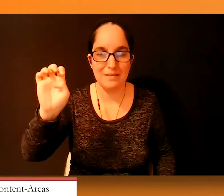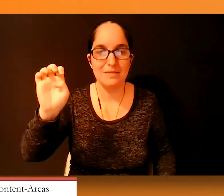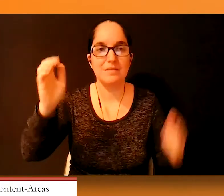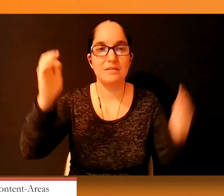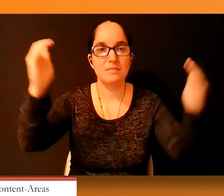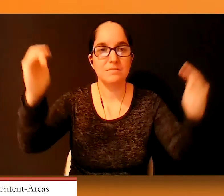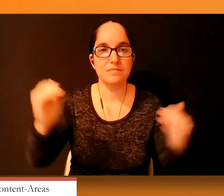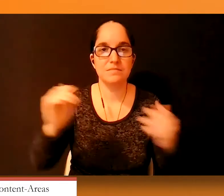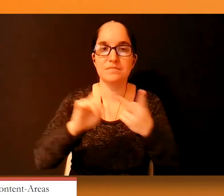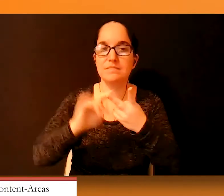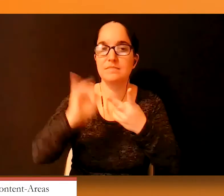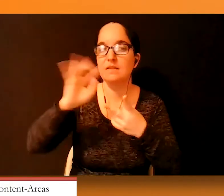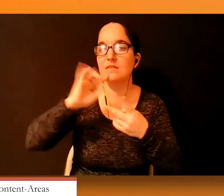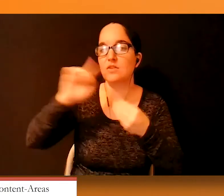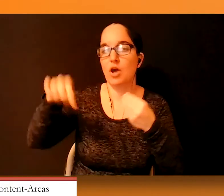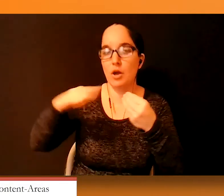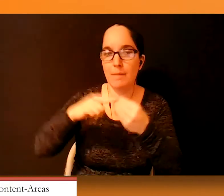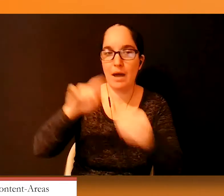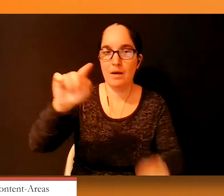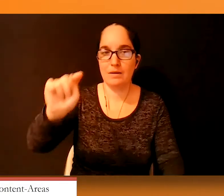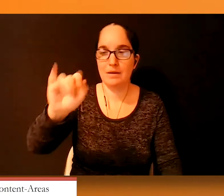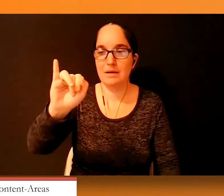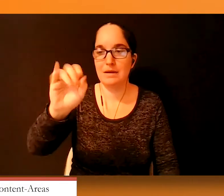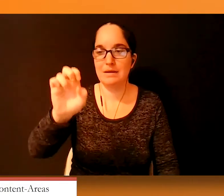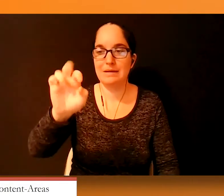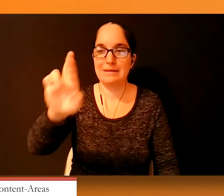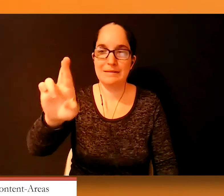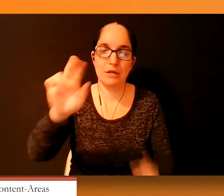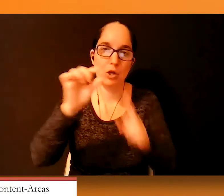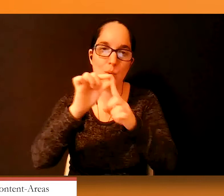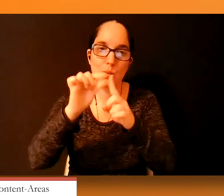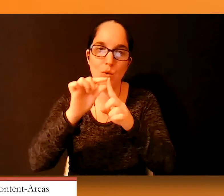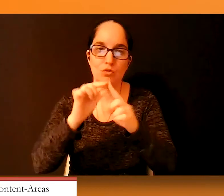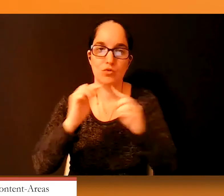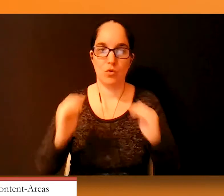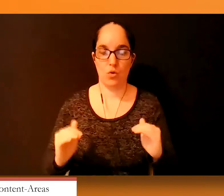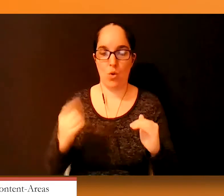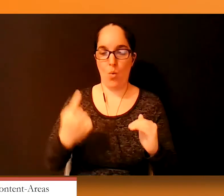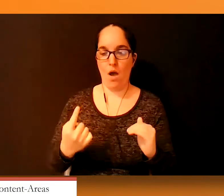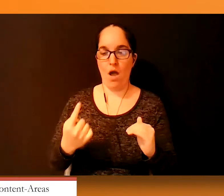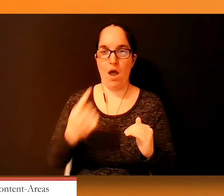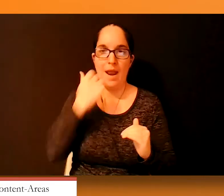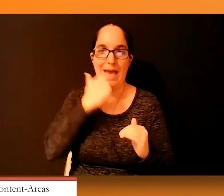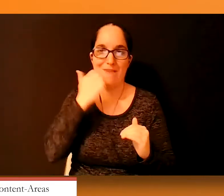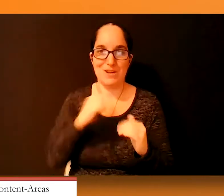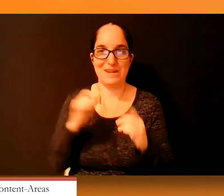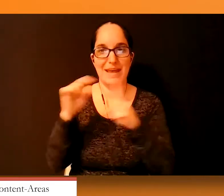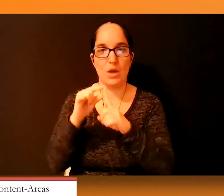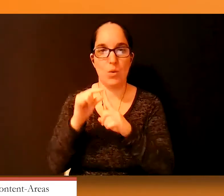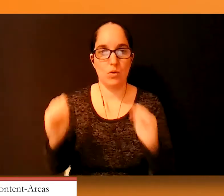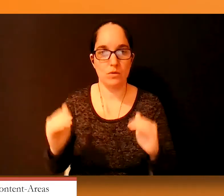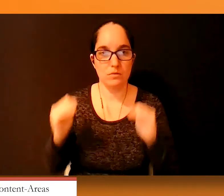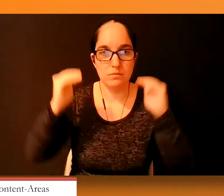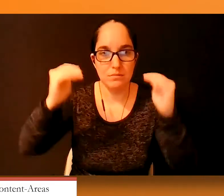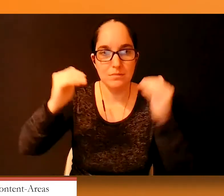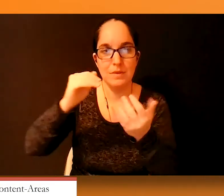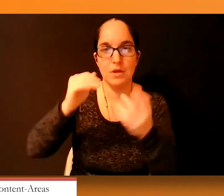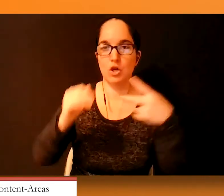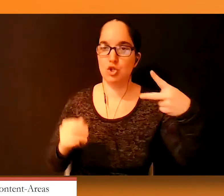and we talk about the tier words, tier one being everyday words, tier two being academic vocabulary that's in different content areas,